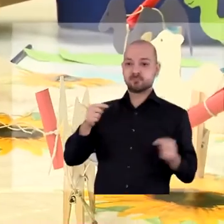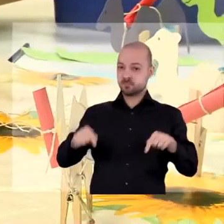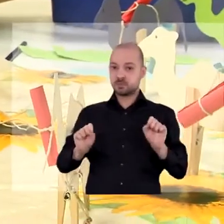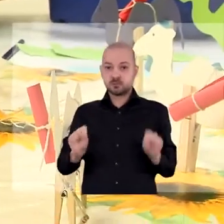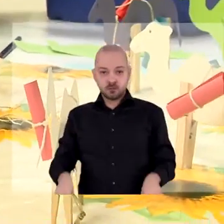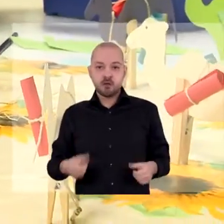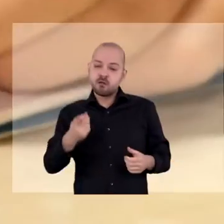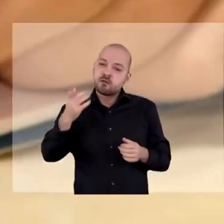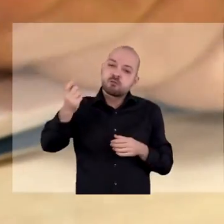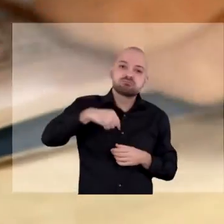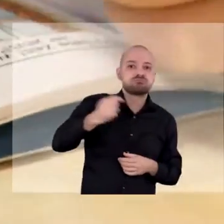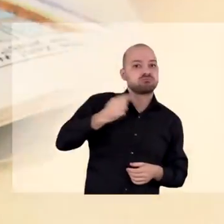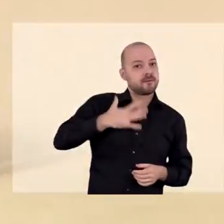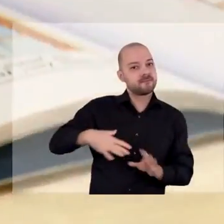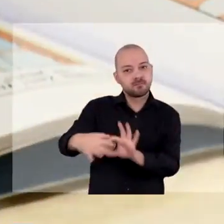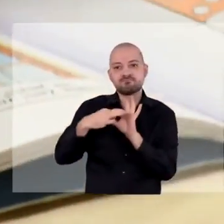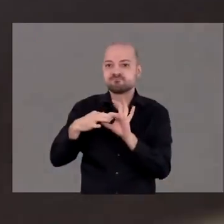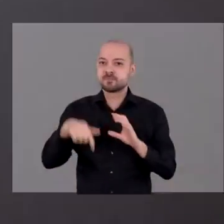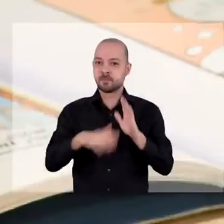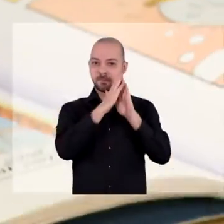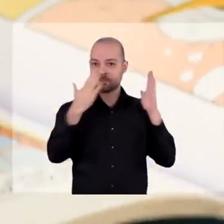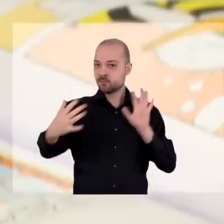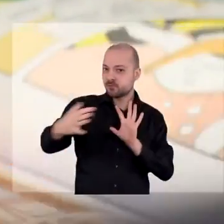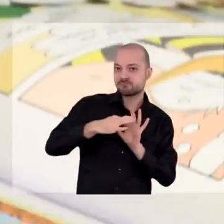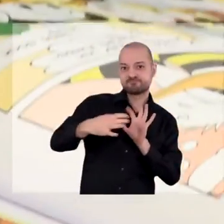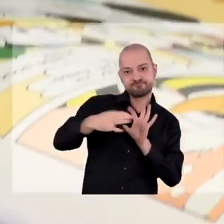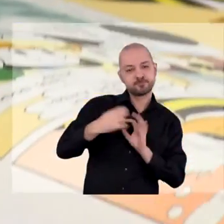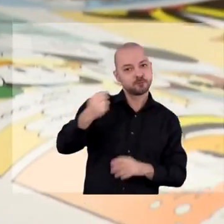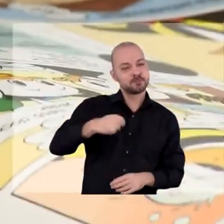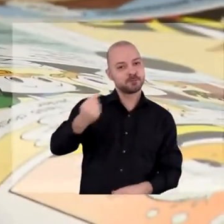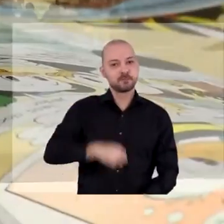Throughout the years they have remained faithful to the Berlin Central and Regional Library.